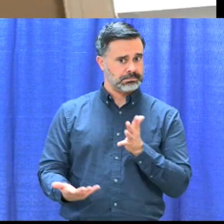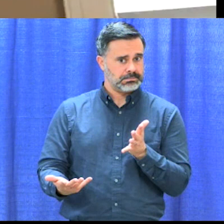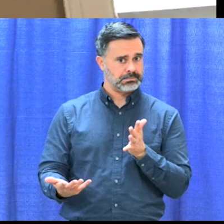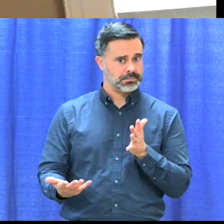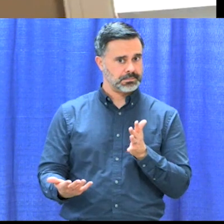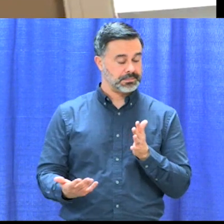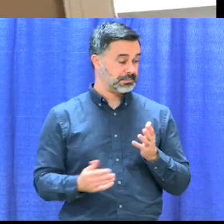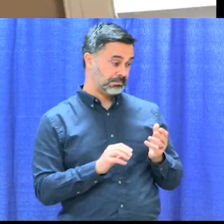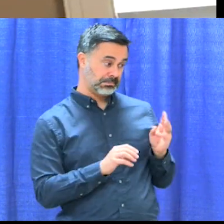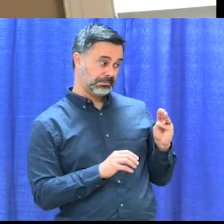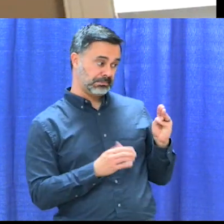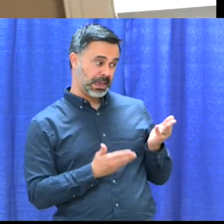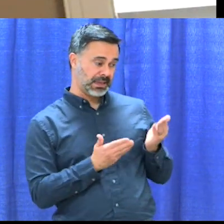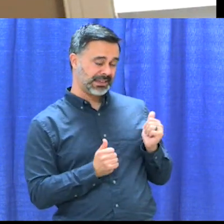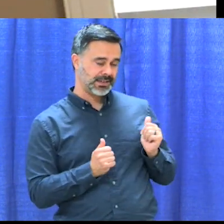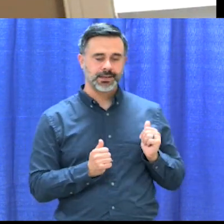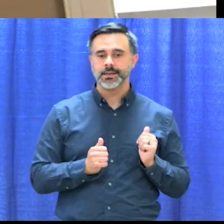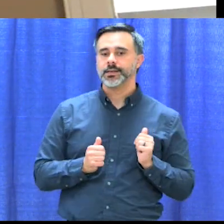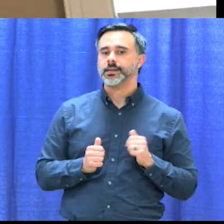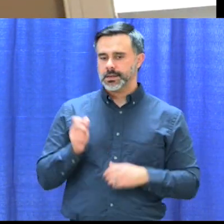[Aguiar Curry speaking] Okay.